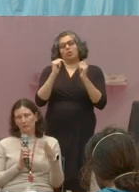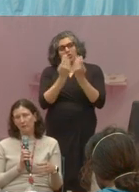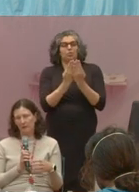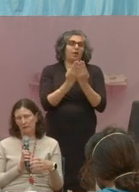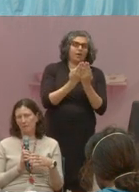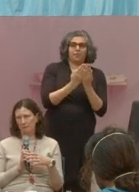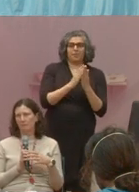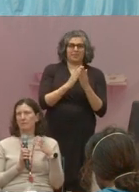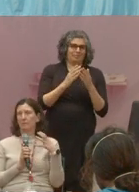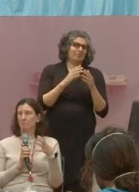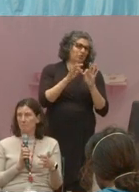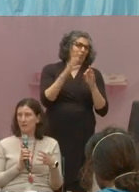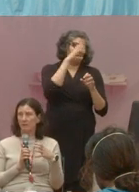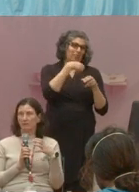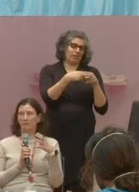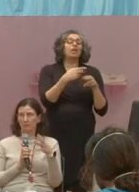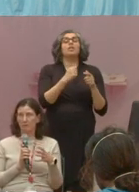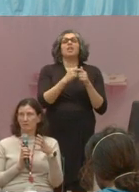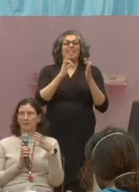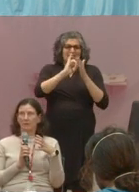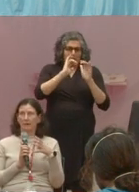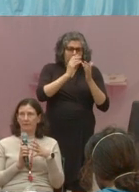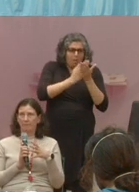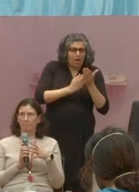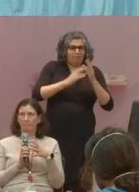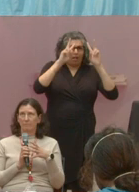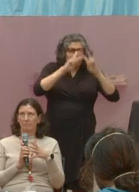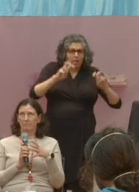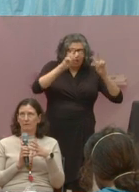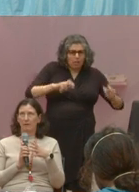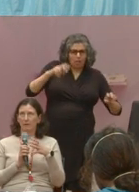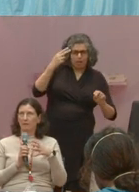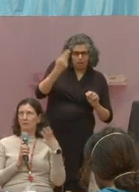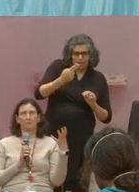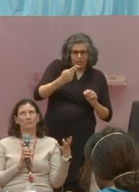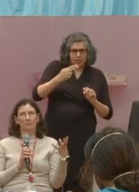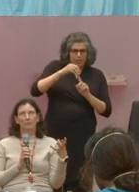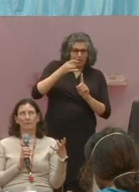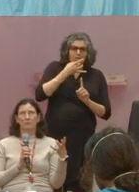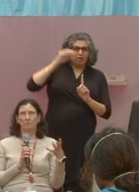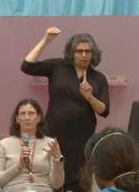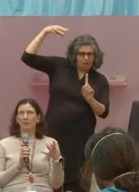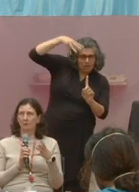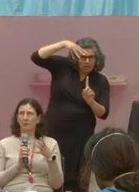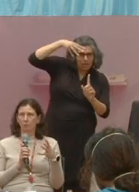interrogating its histories and making sure to find the right